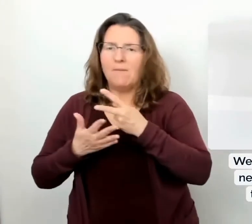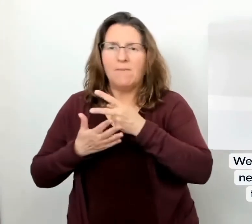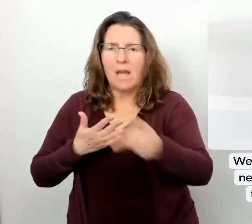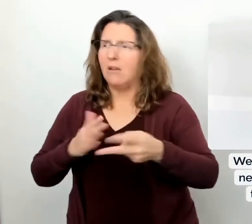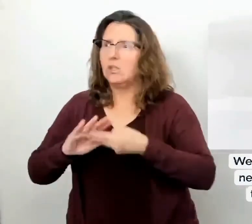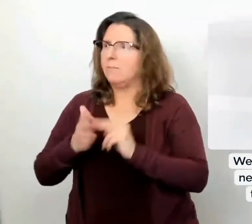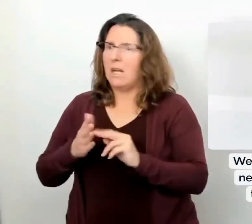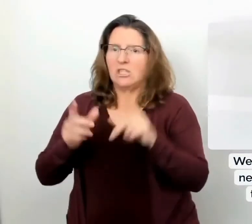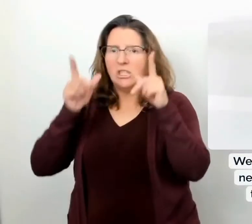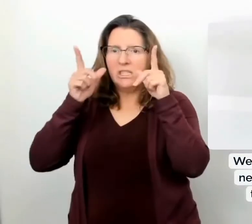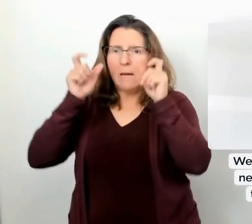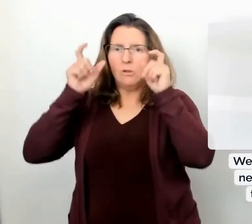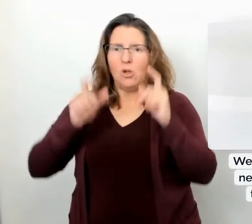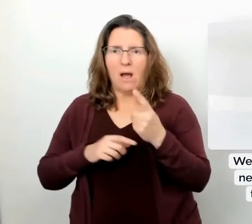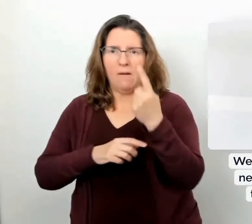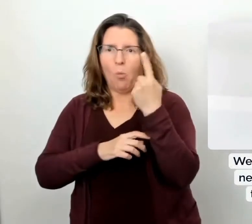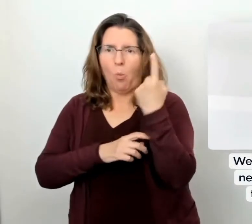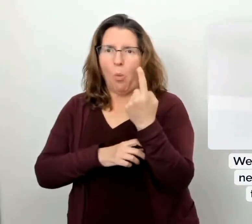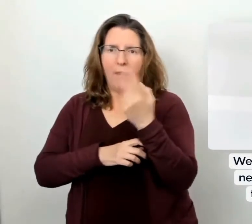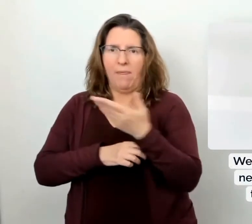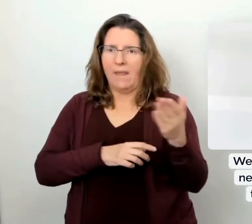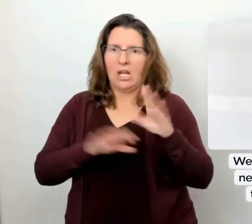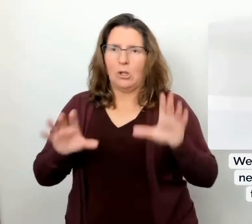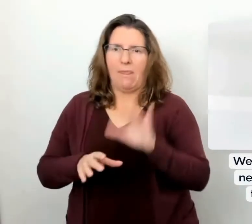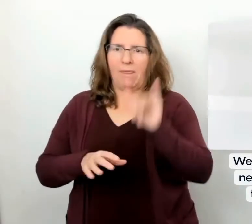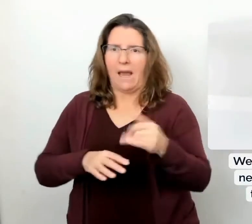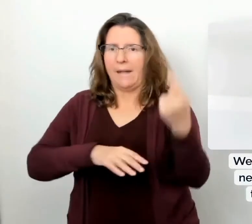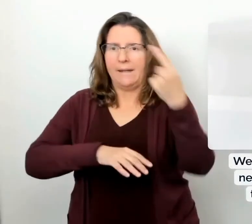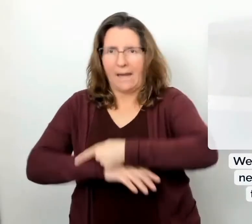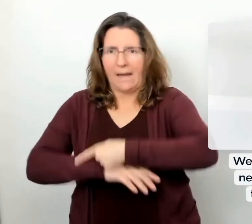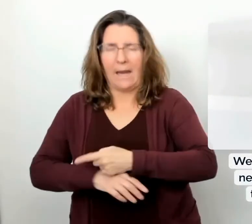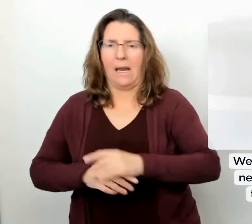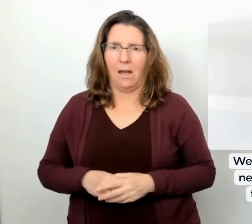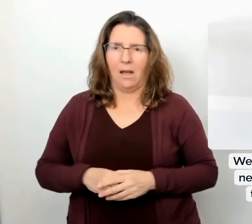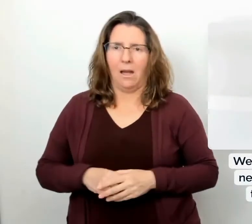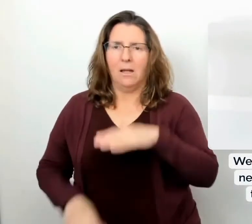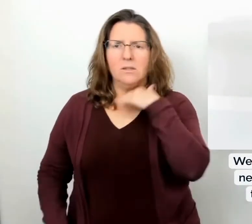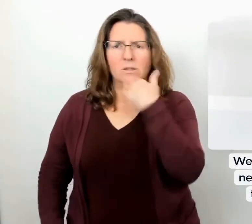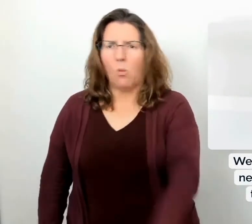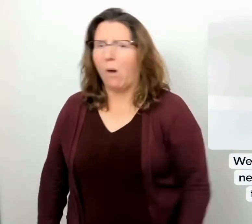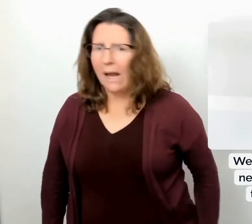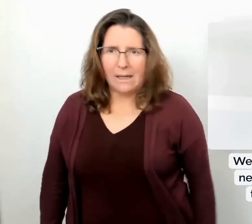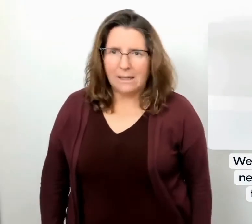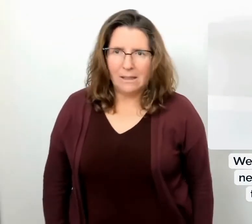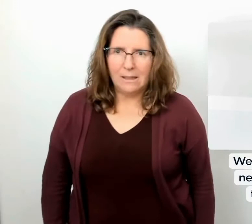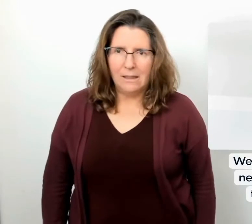A snapshot of some effort on one day. So what!